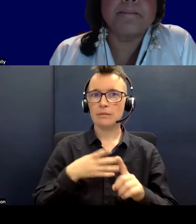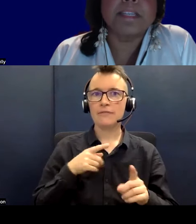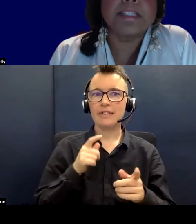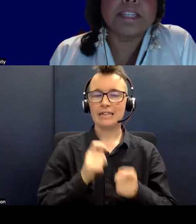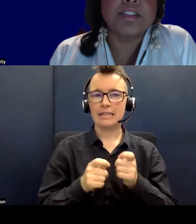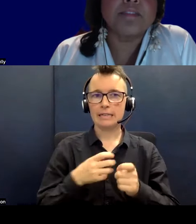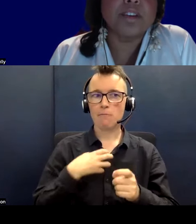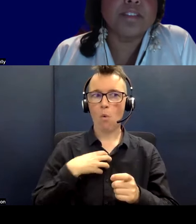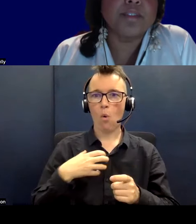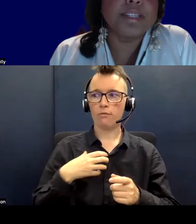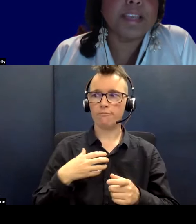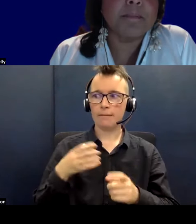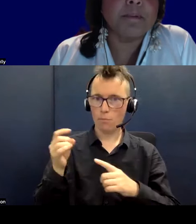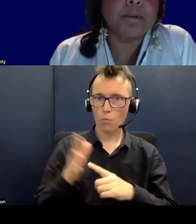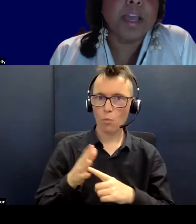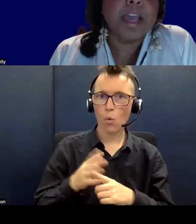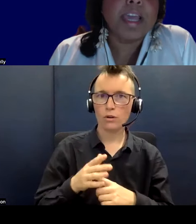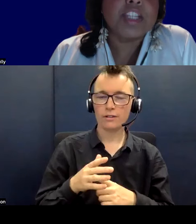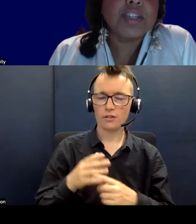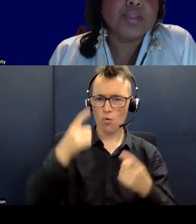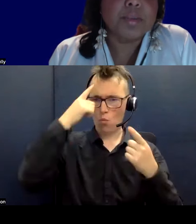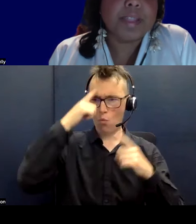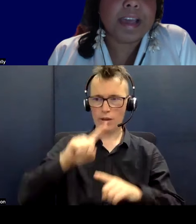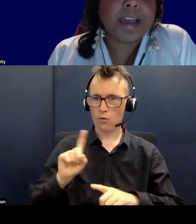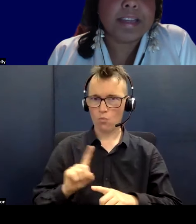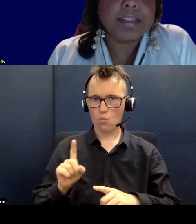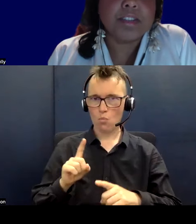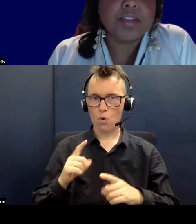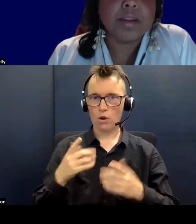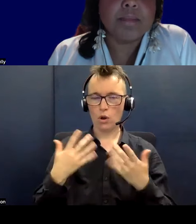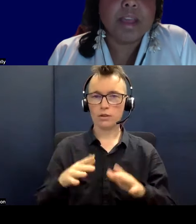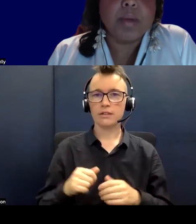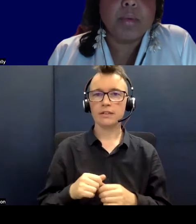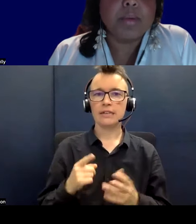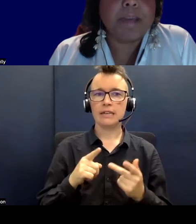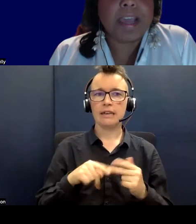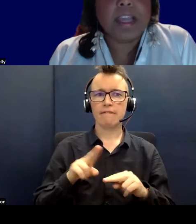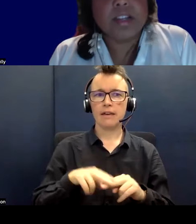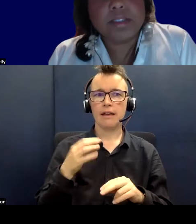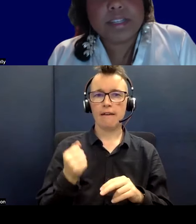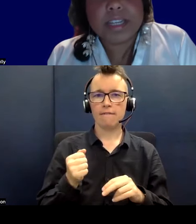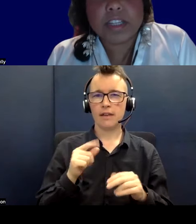extent of loss. For example in children with Aicardi Syndrome, we would pay closer attention